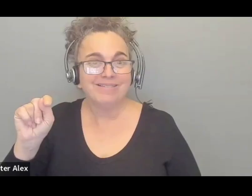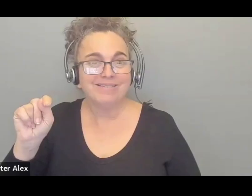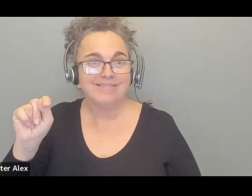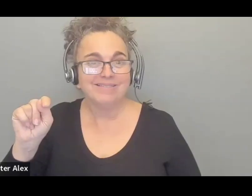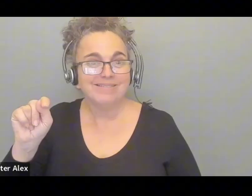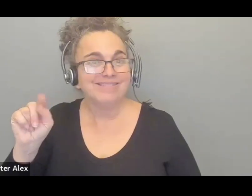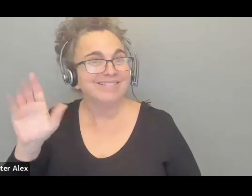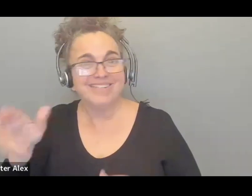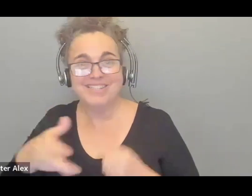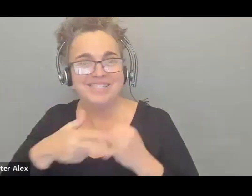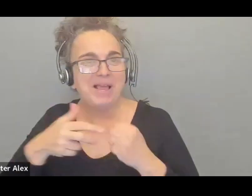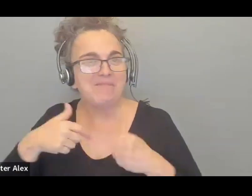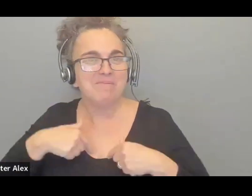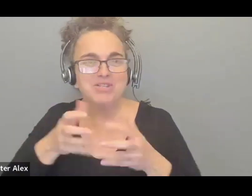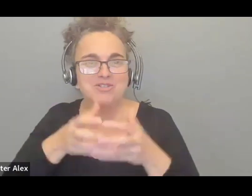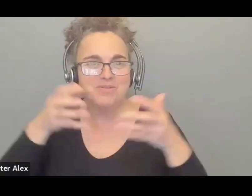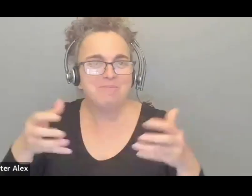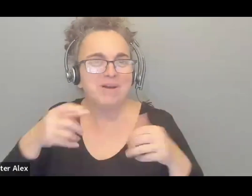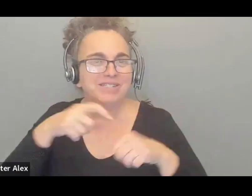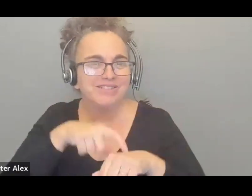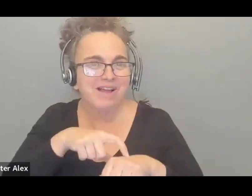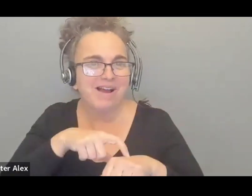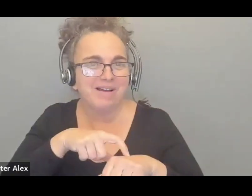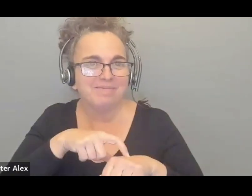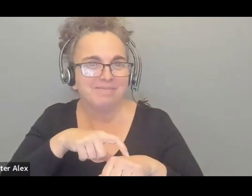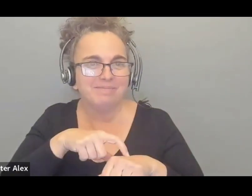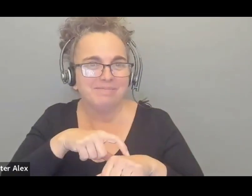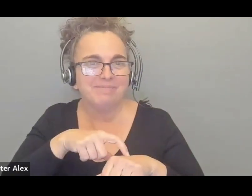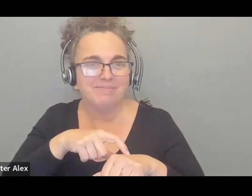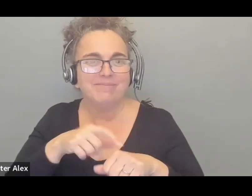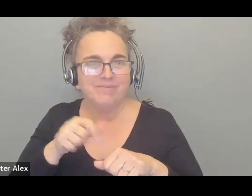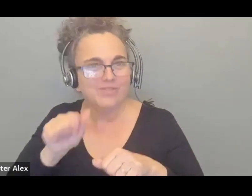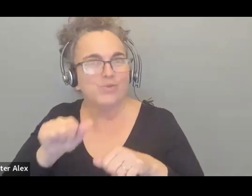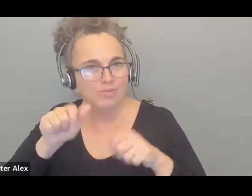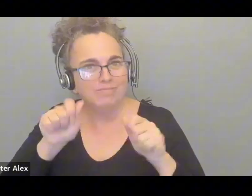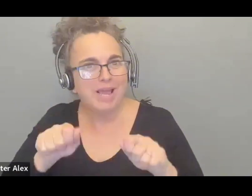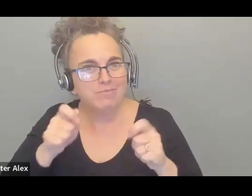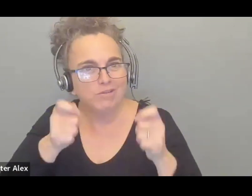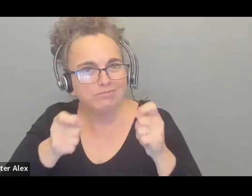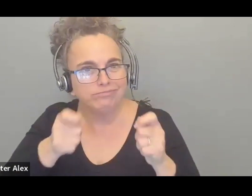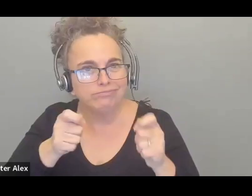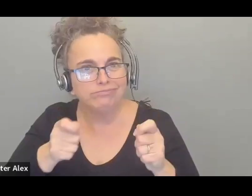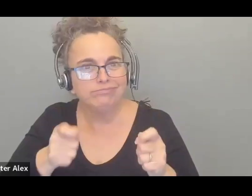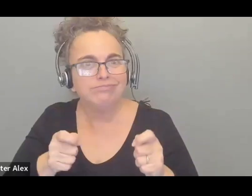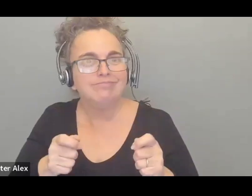and it saved me so much time to have to do, to edit by myself.